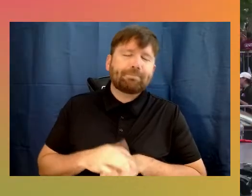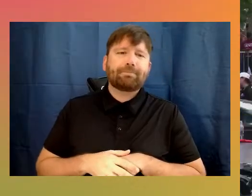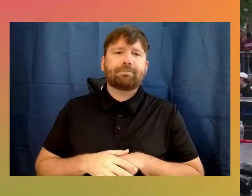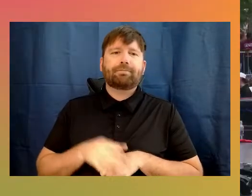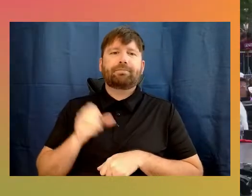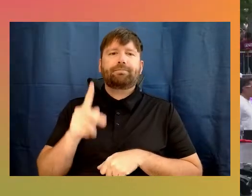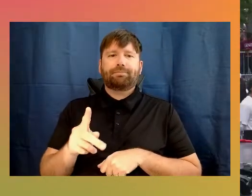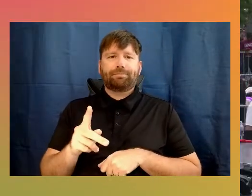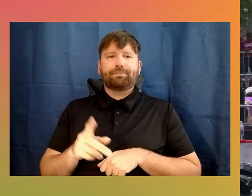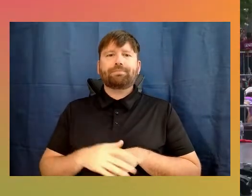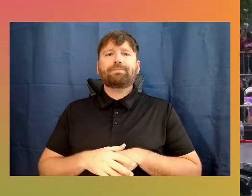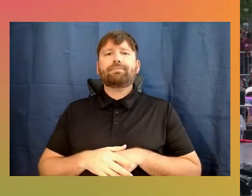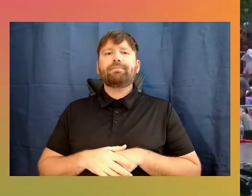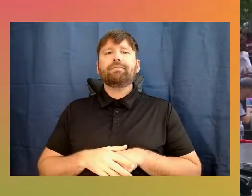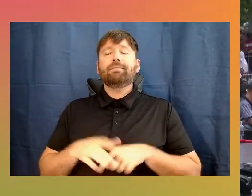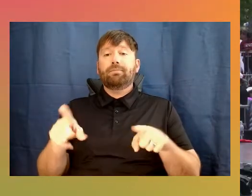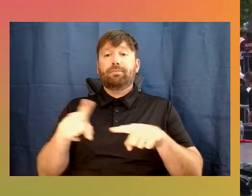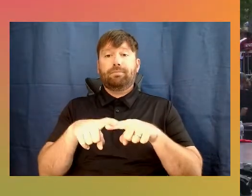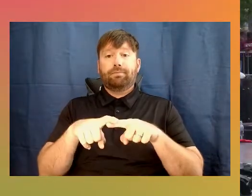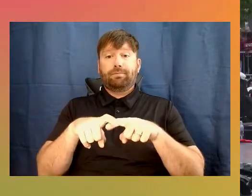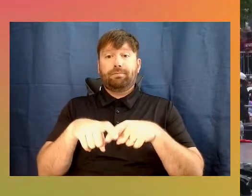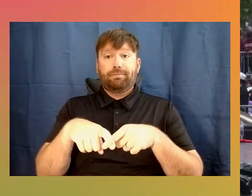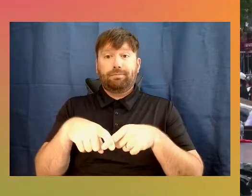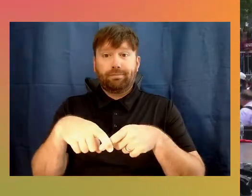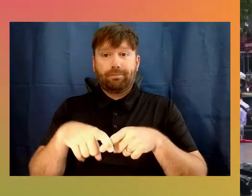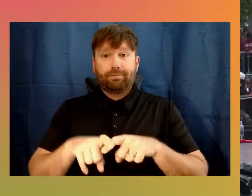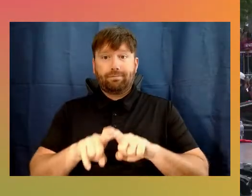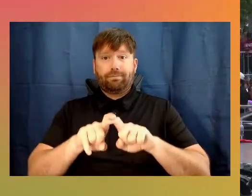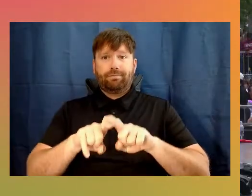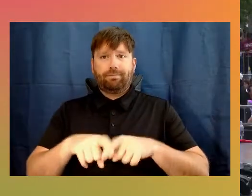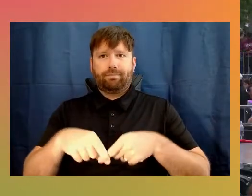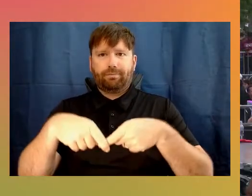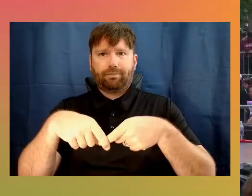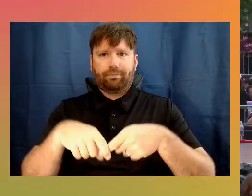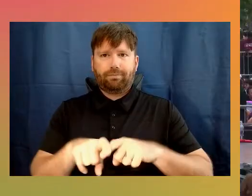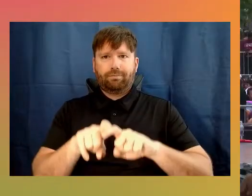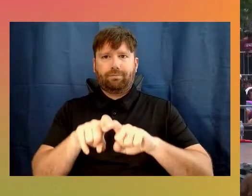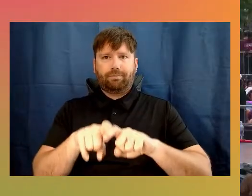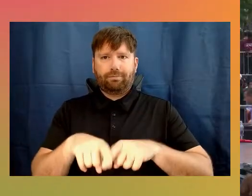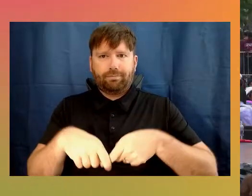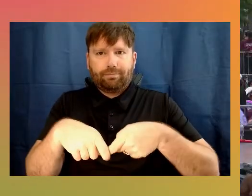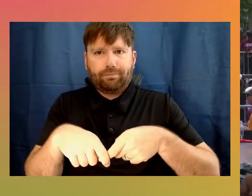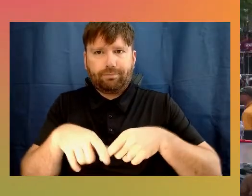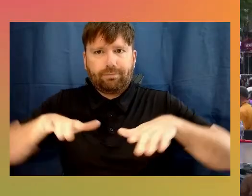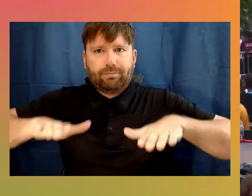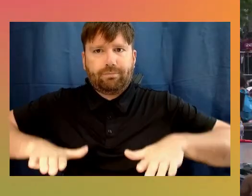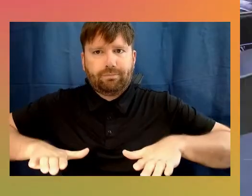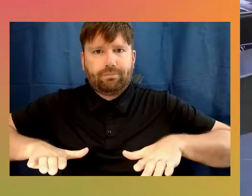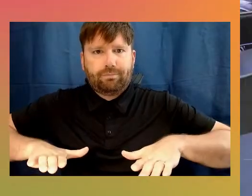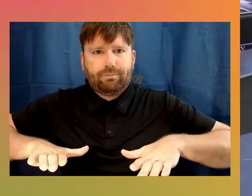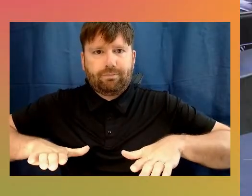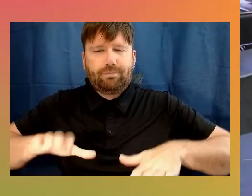I TOUCHED IT. IT'S OKAY. OKAY, LET ME TRY THAT AGAIN. SO IF YOU'RE HERE, CROSSING THE